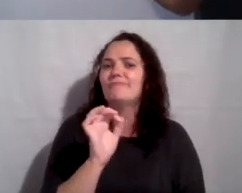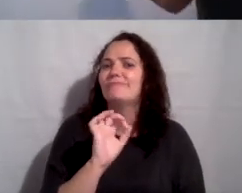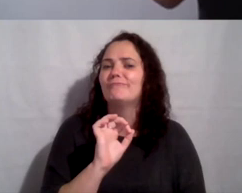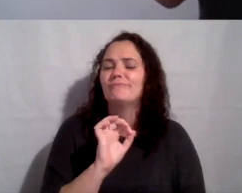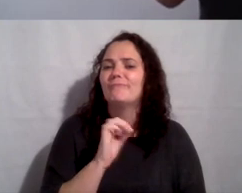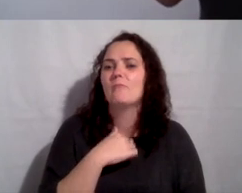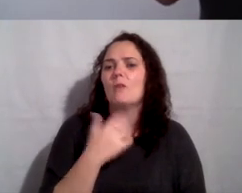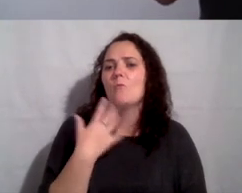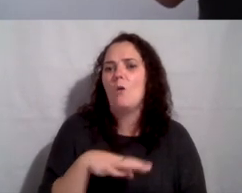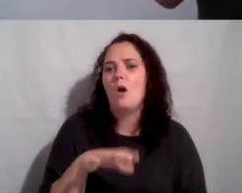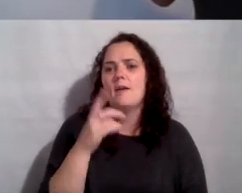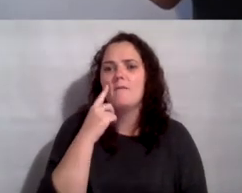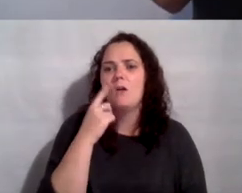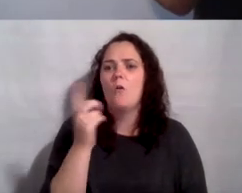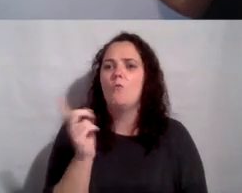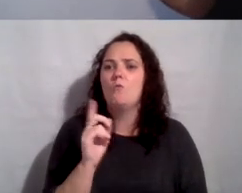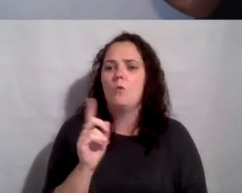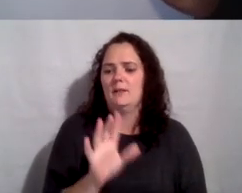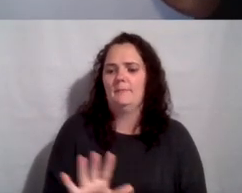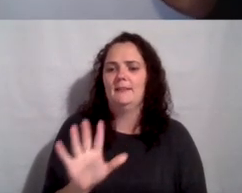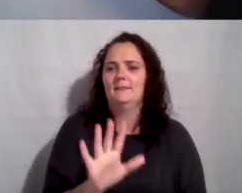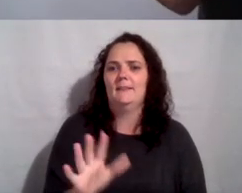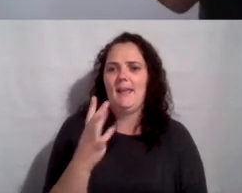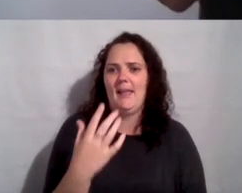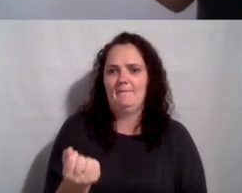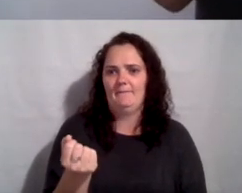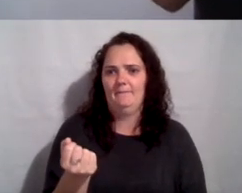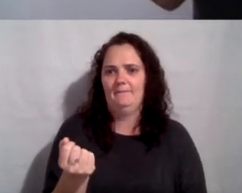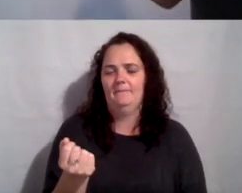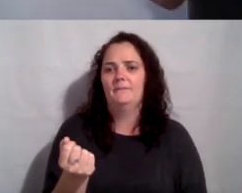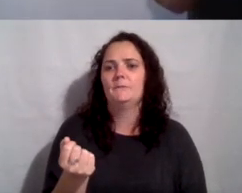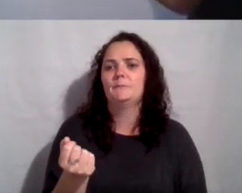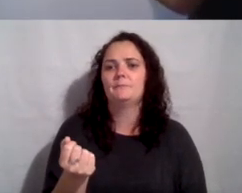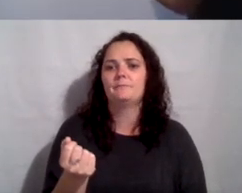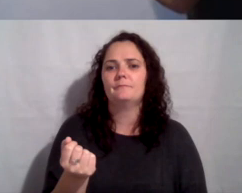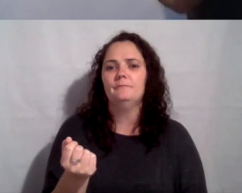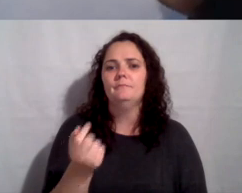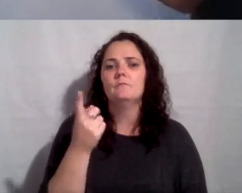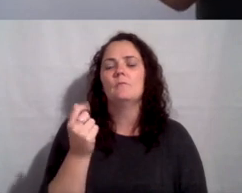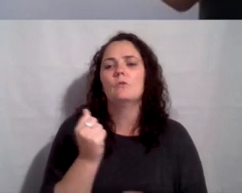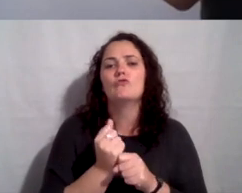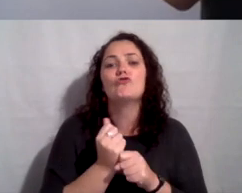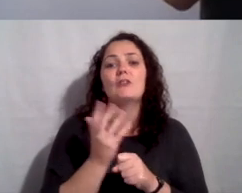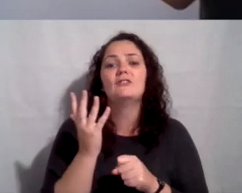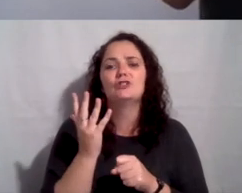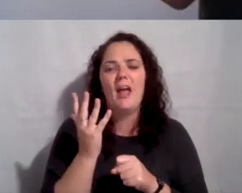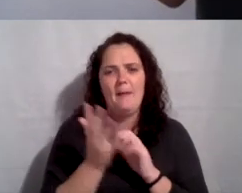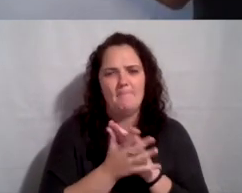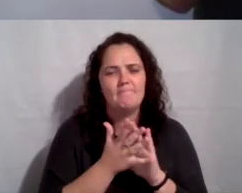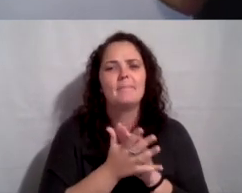explore this negative space that's down below. So when we go through this kind of gesture drawing it's about being really really